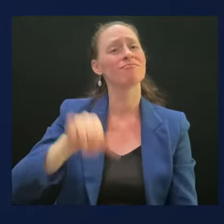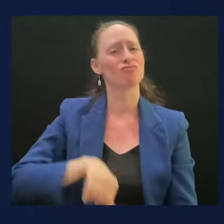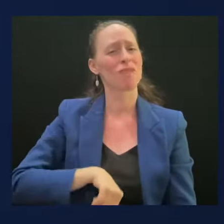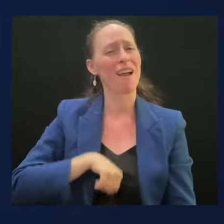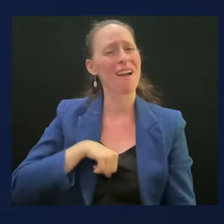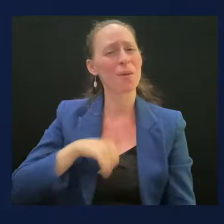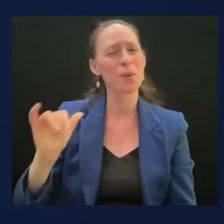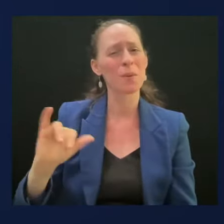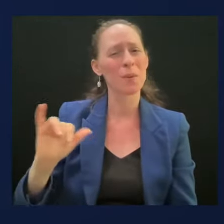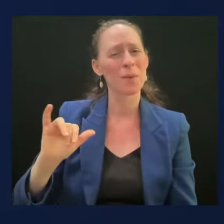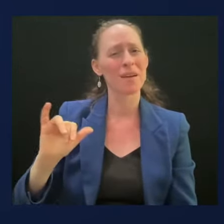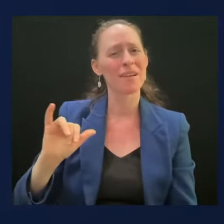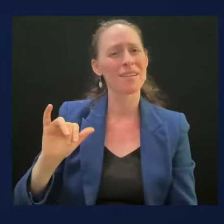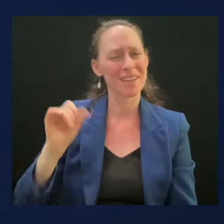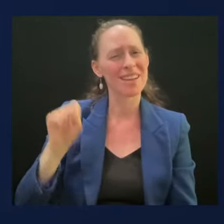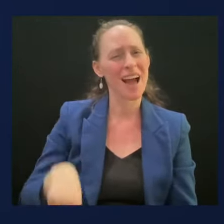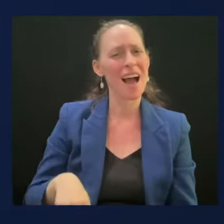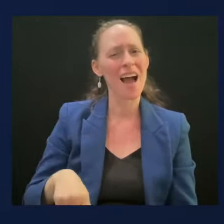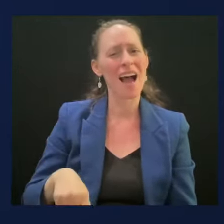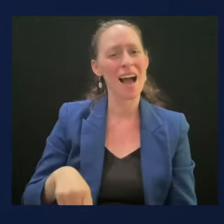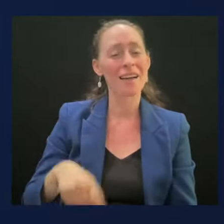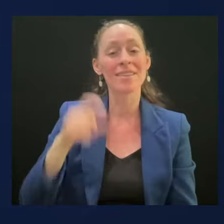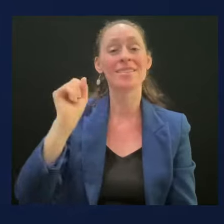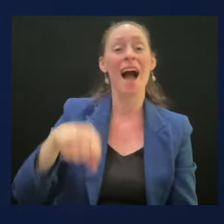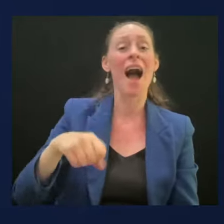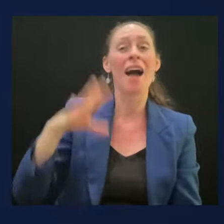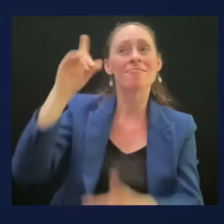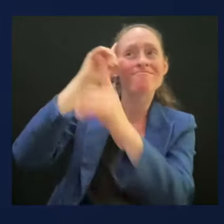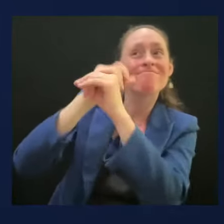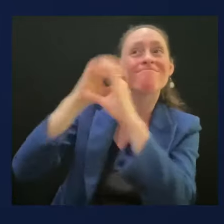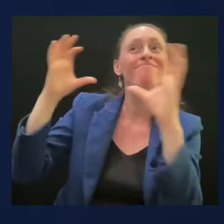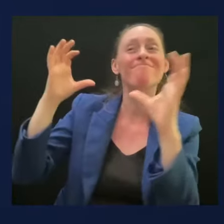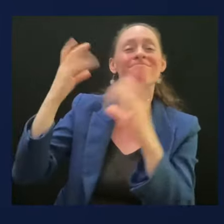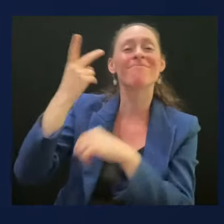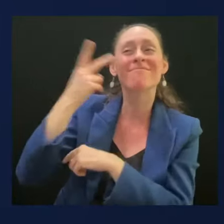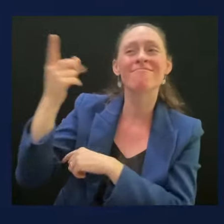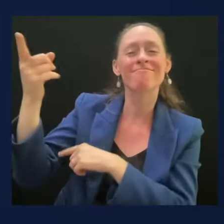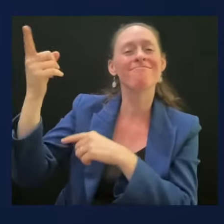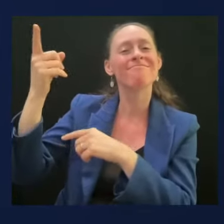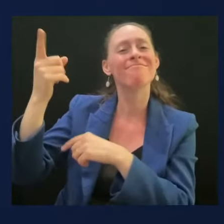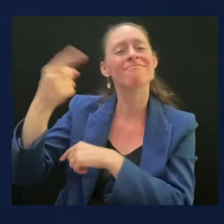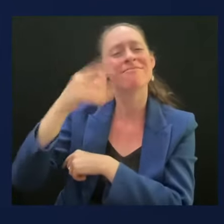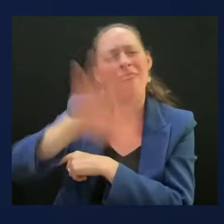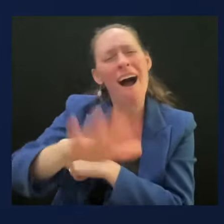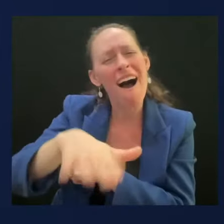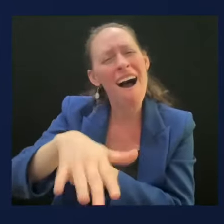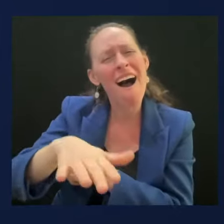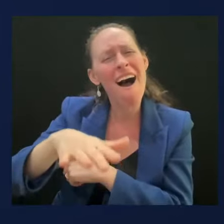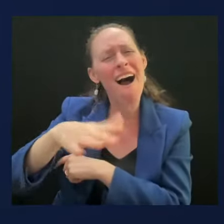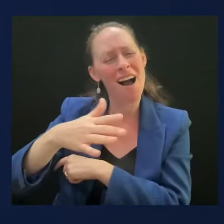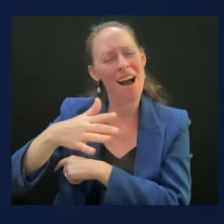"Dad -- it's my duty, Dad." "It's my duty." Duty.